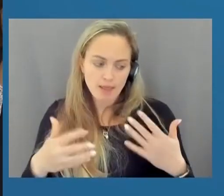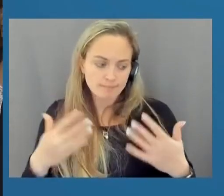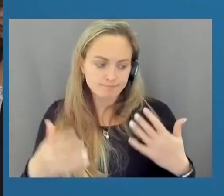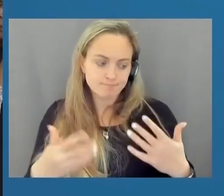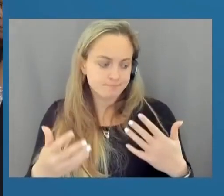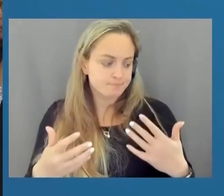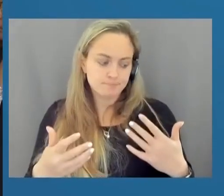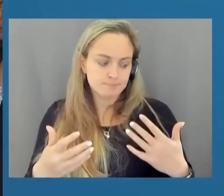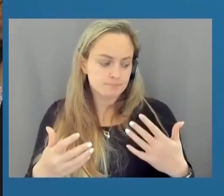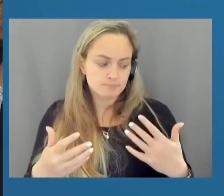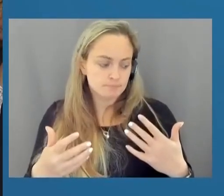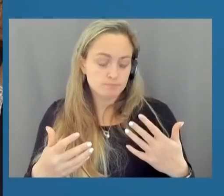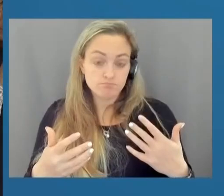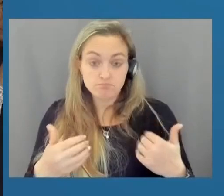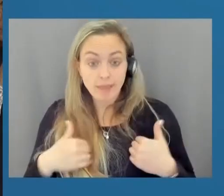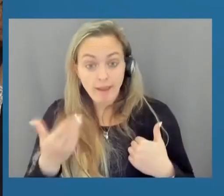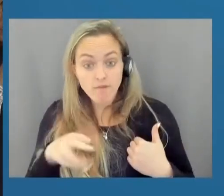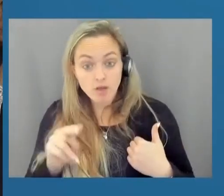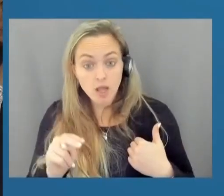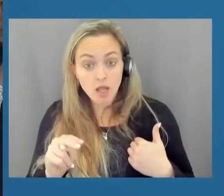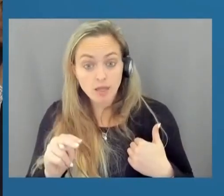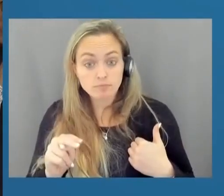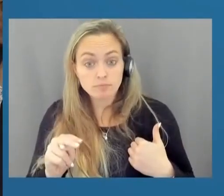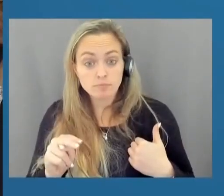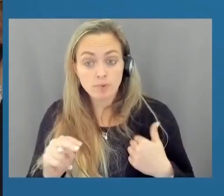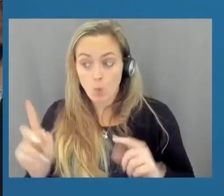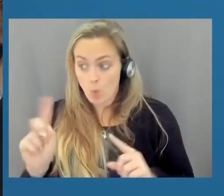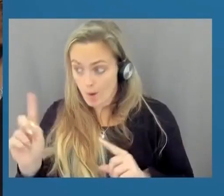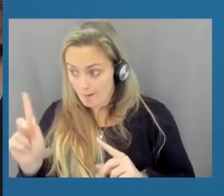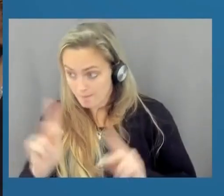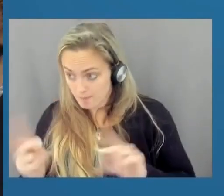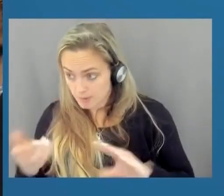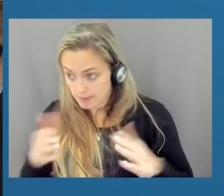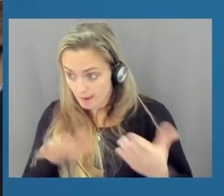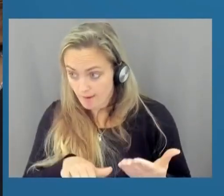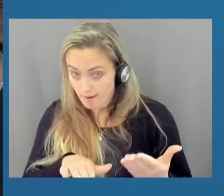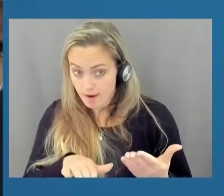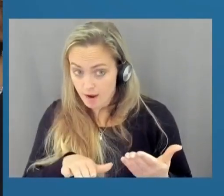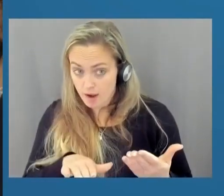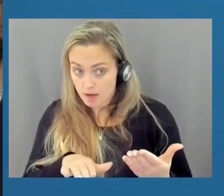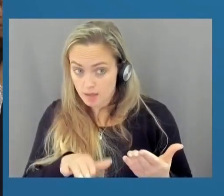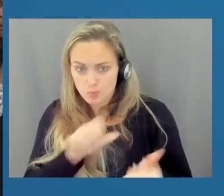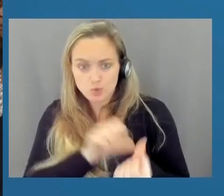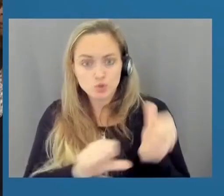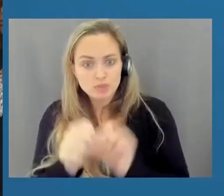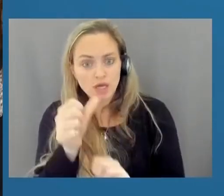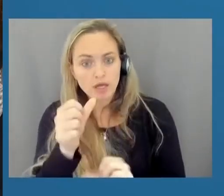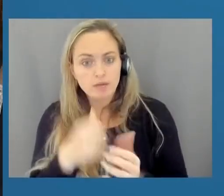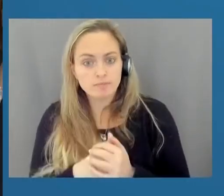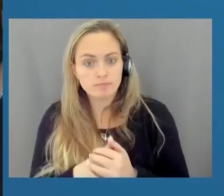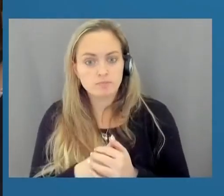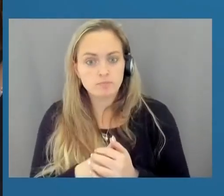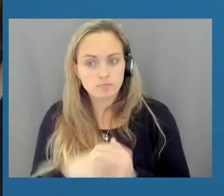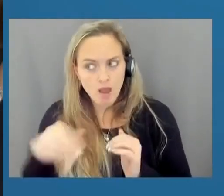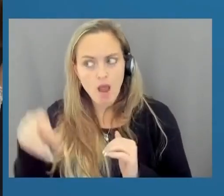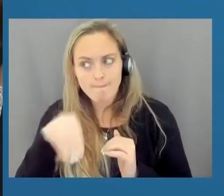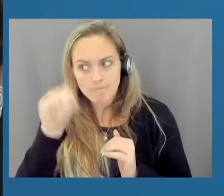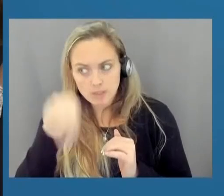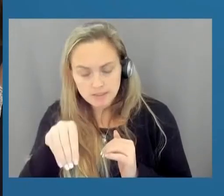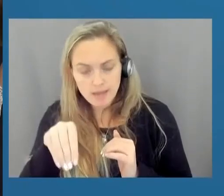who have guns and where people have died. They were it was suicides a high percentage of gun deaths are suicides